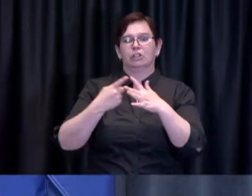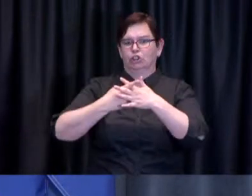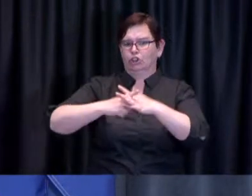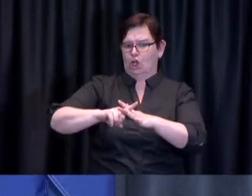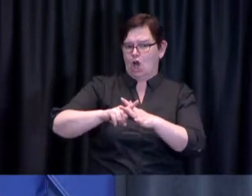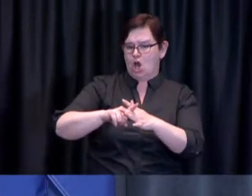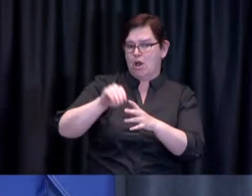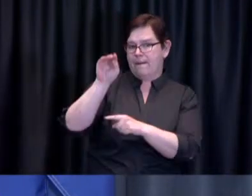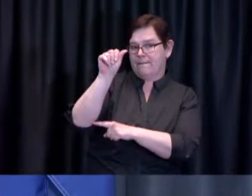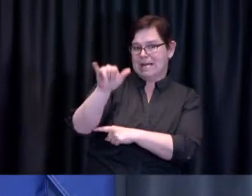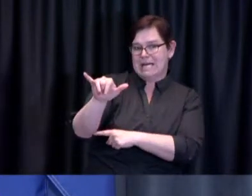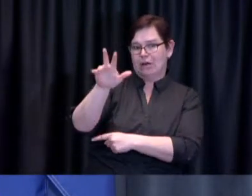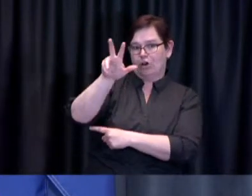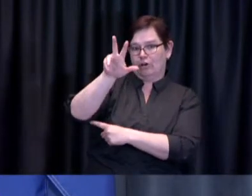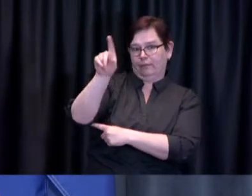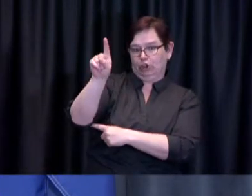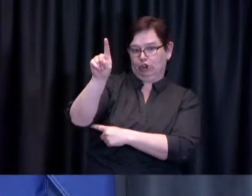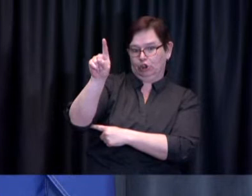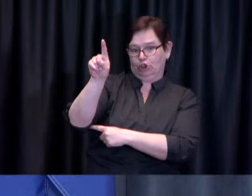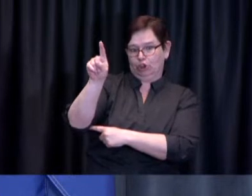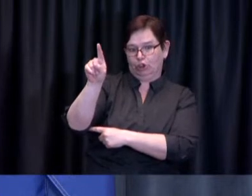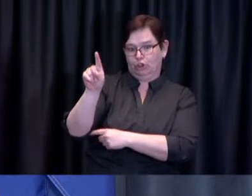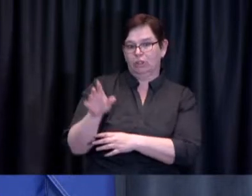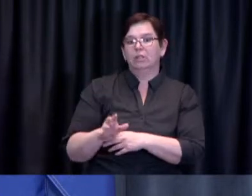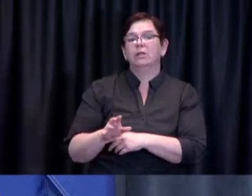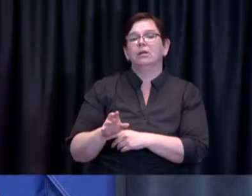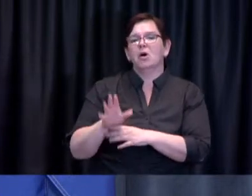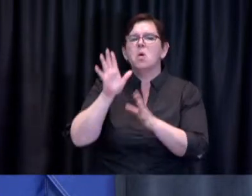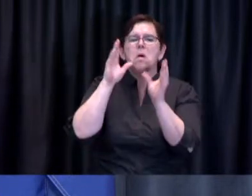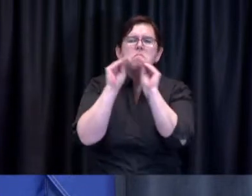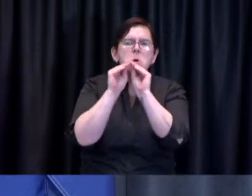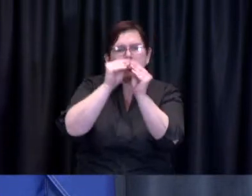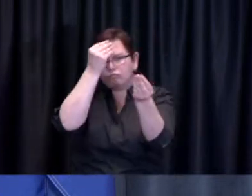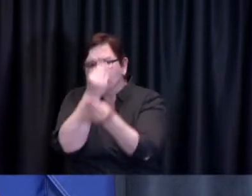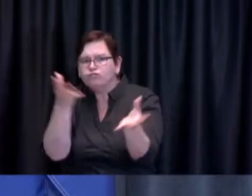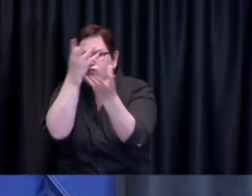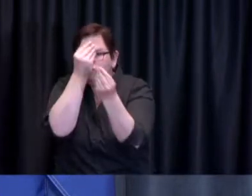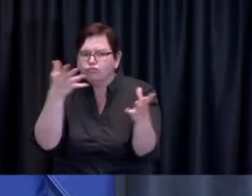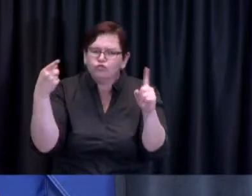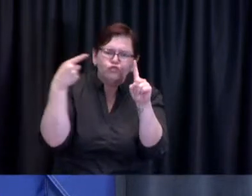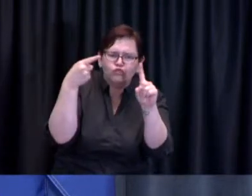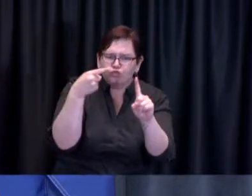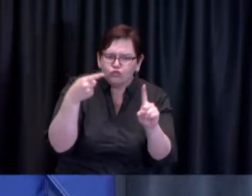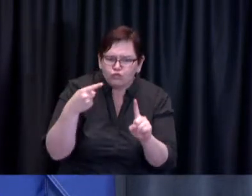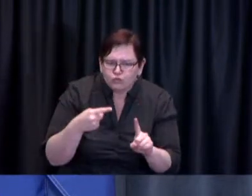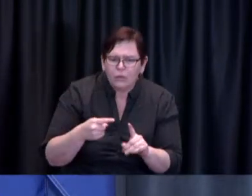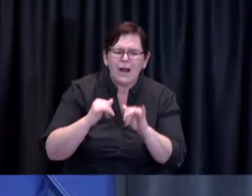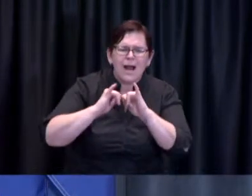we are awaiting the details as to when and how this expanded booking system eligibility will